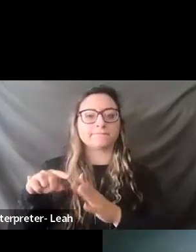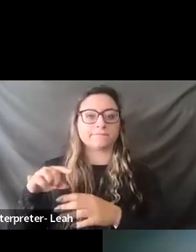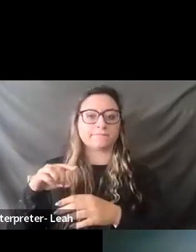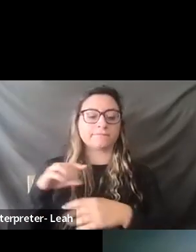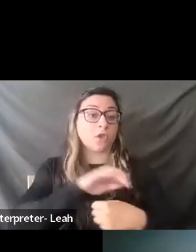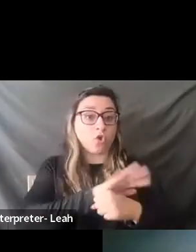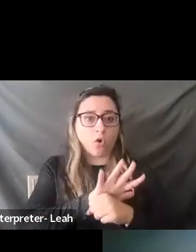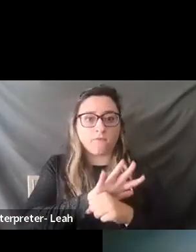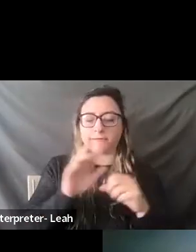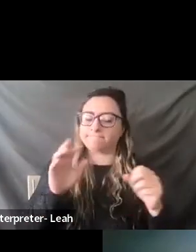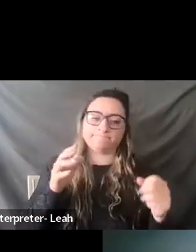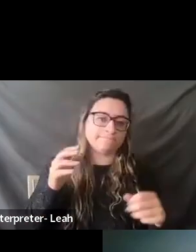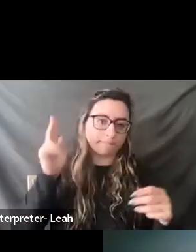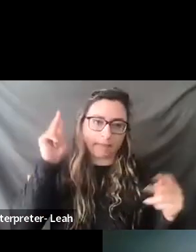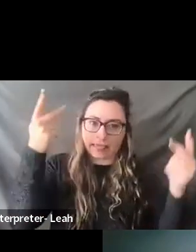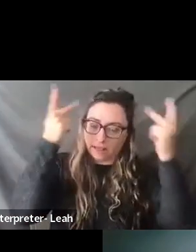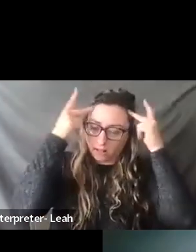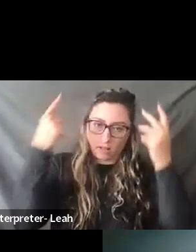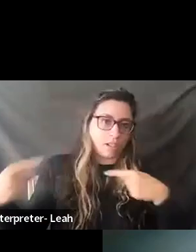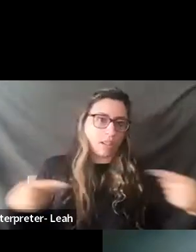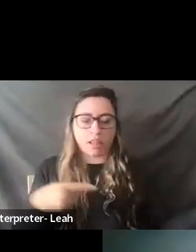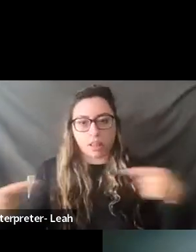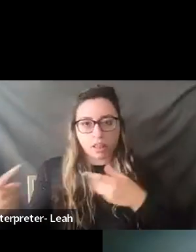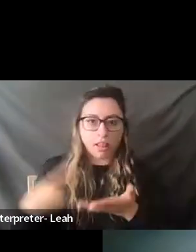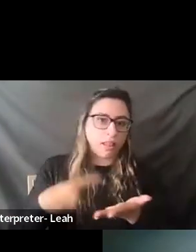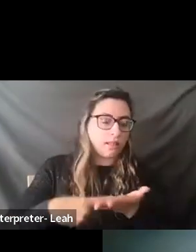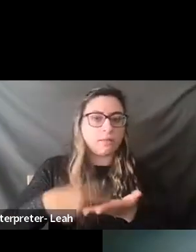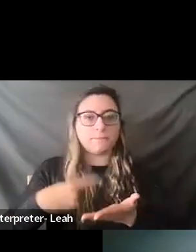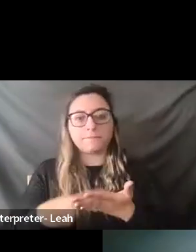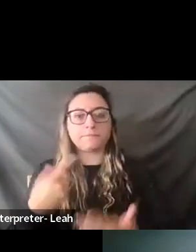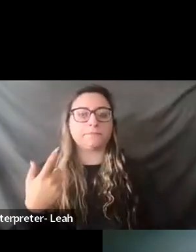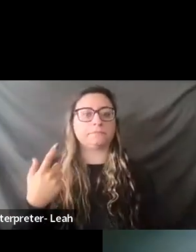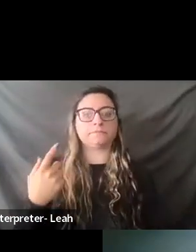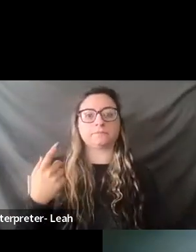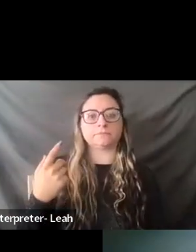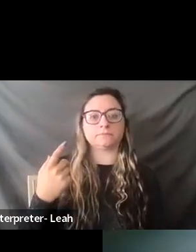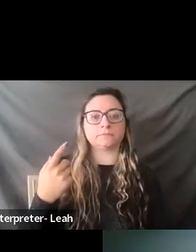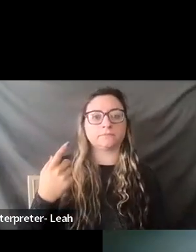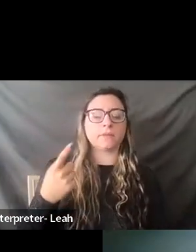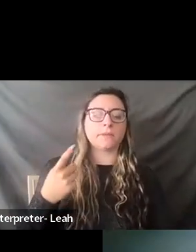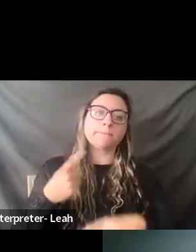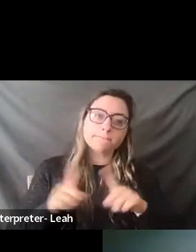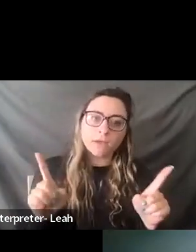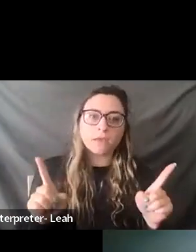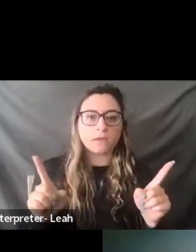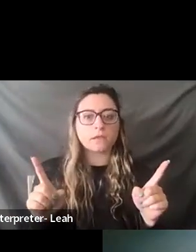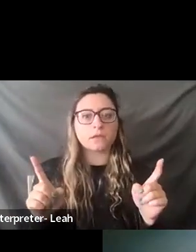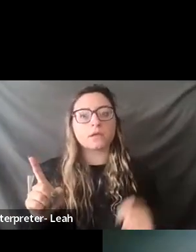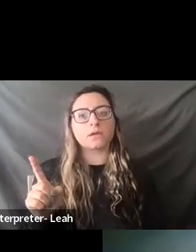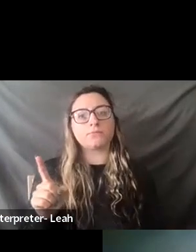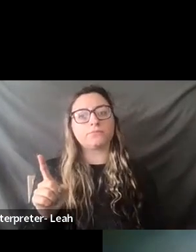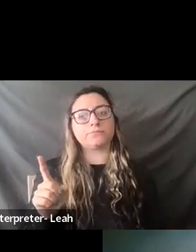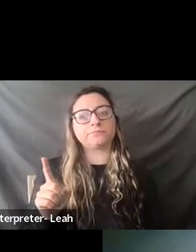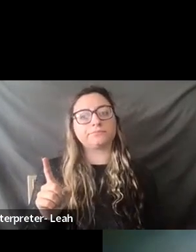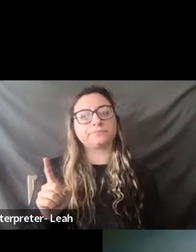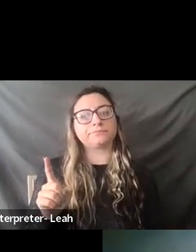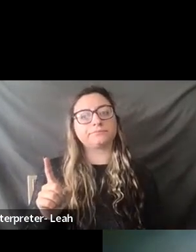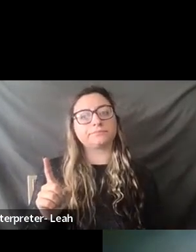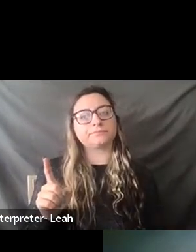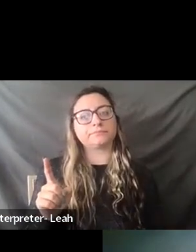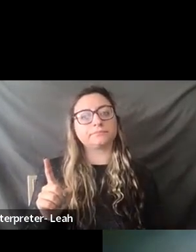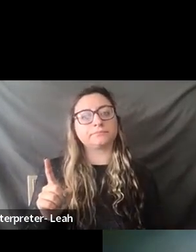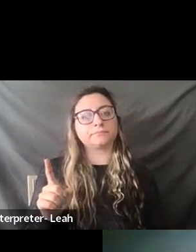Very conservative area.